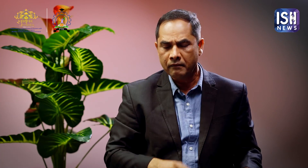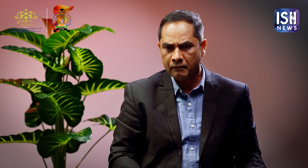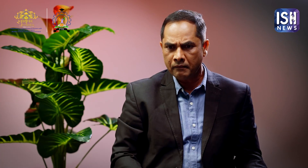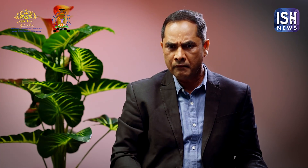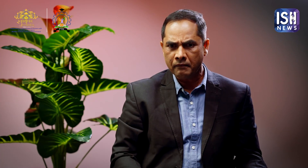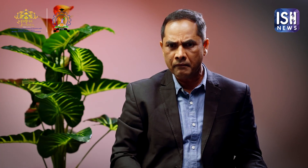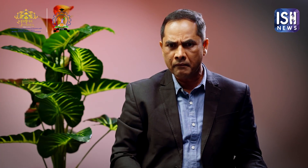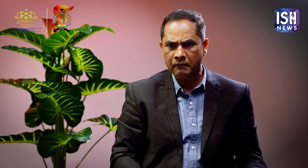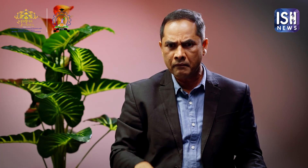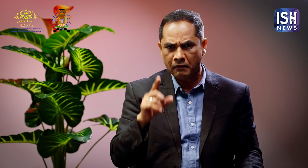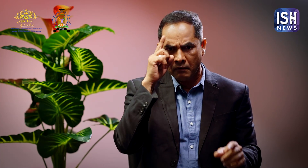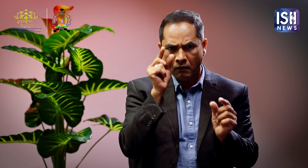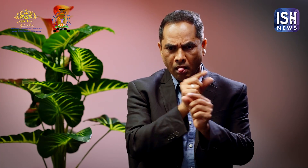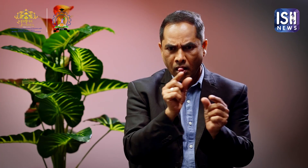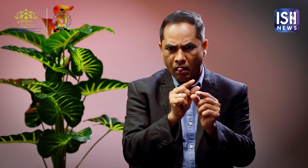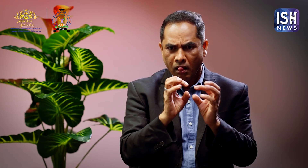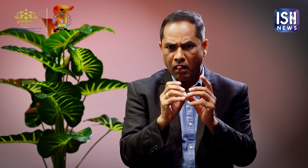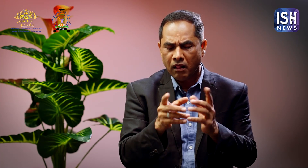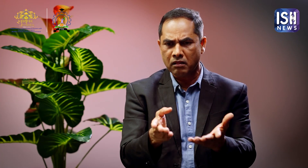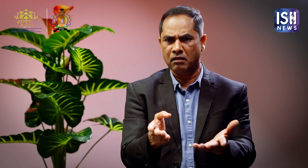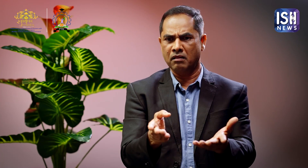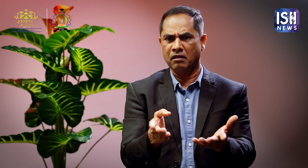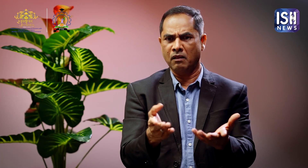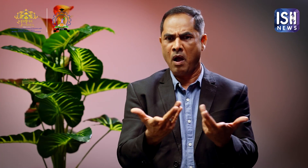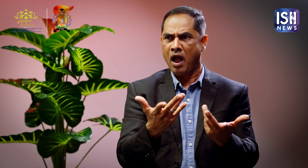I was shocked to see how illiterate my brother was.